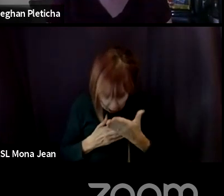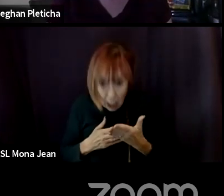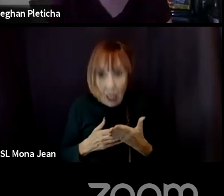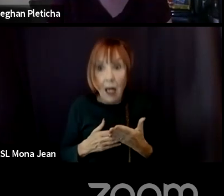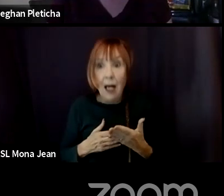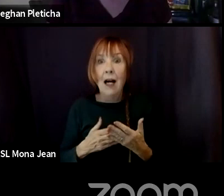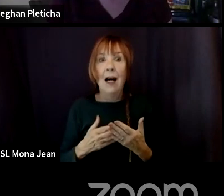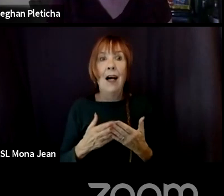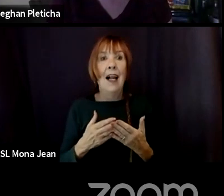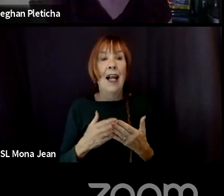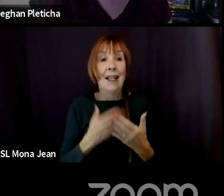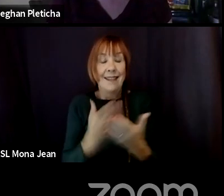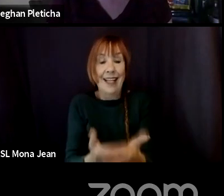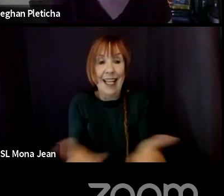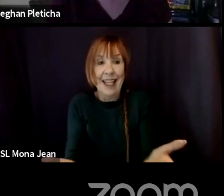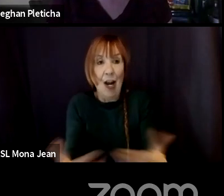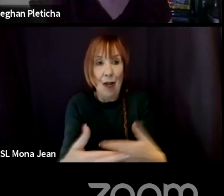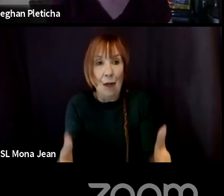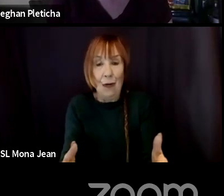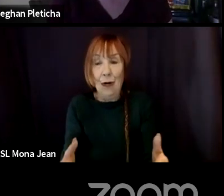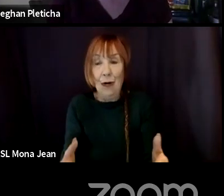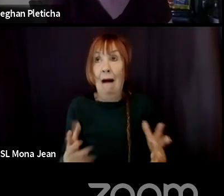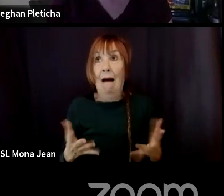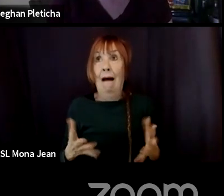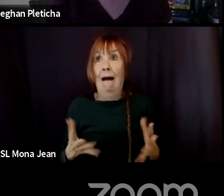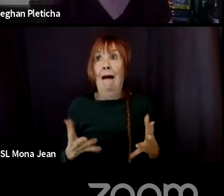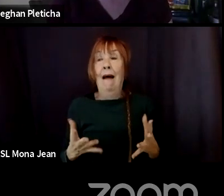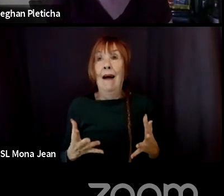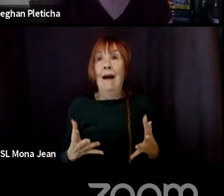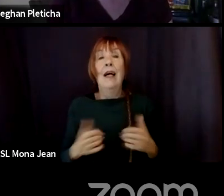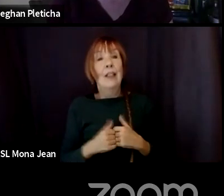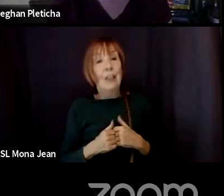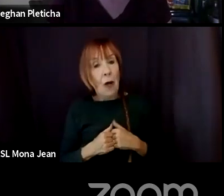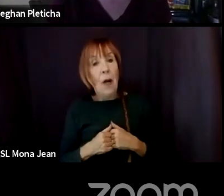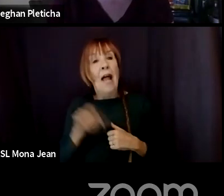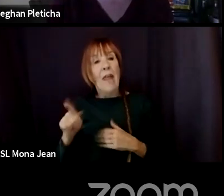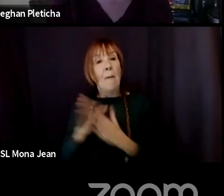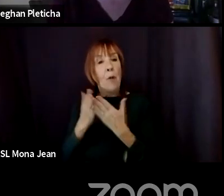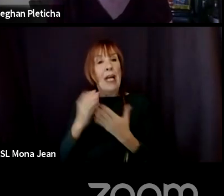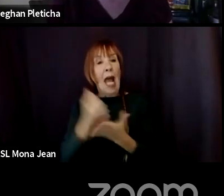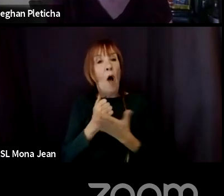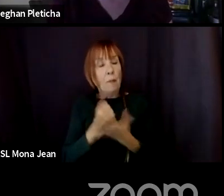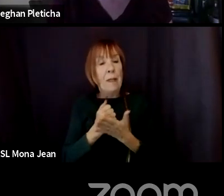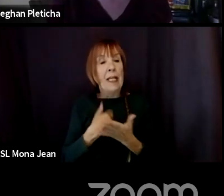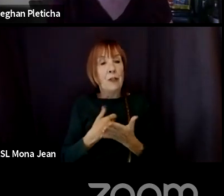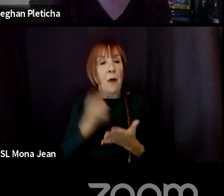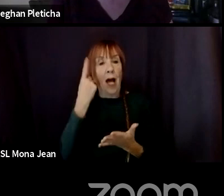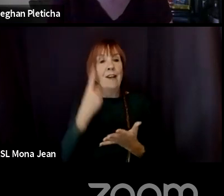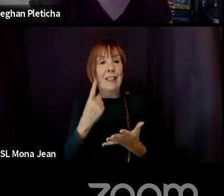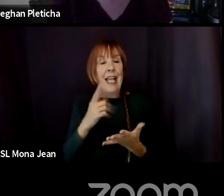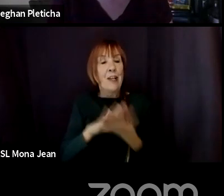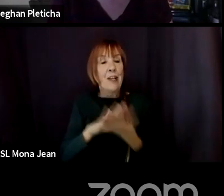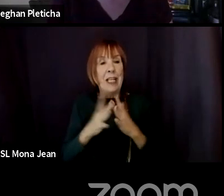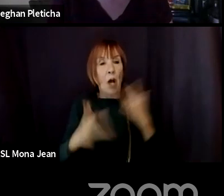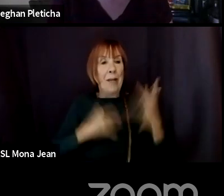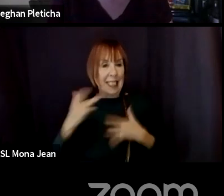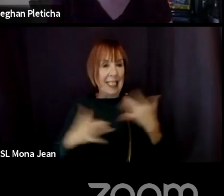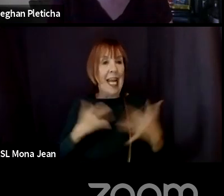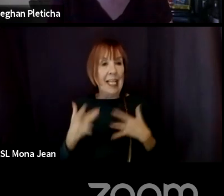And it made it like, made me excited about opportunities to pitch because in truth, any chance you have to pitch